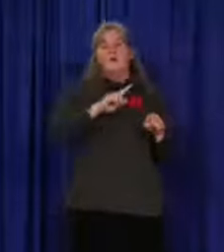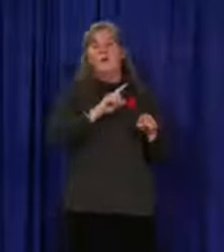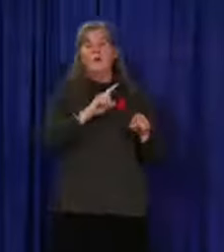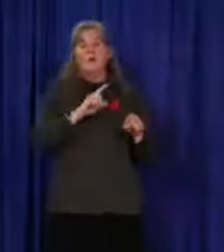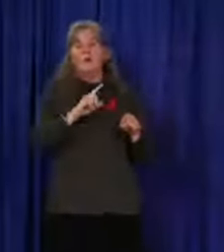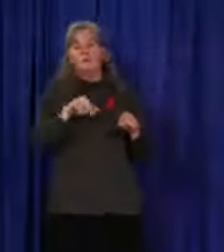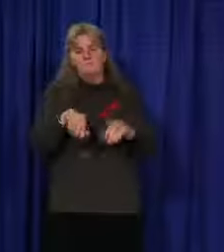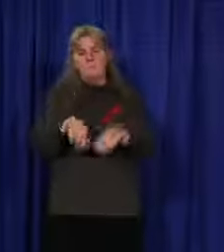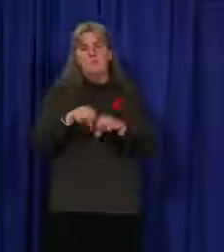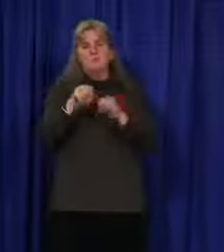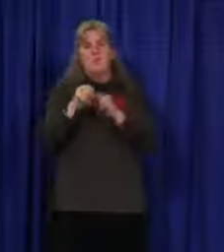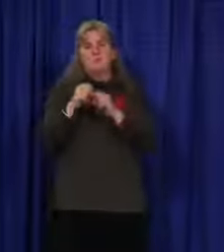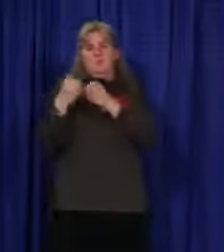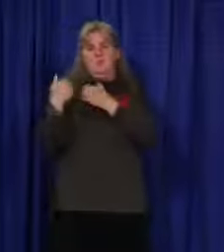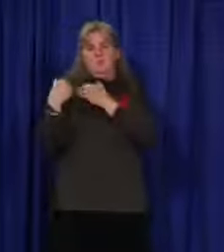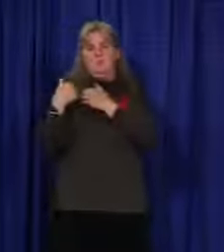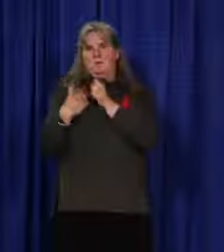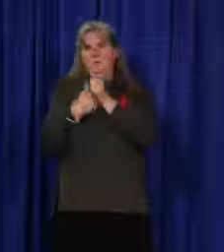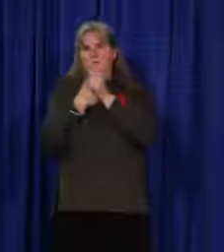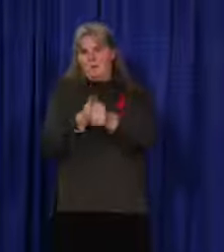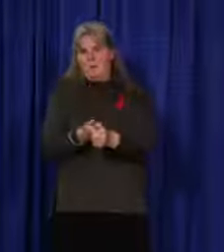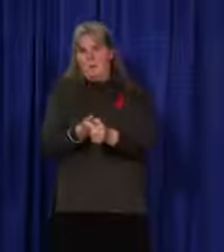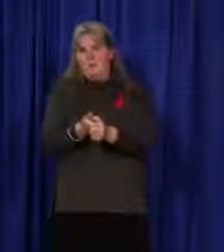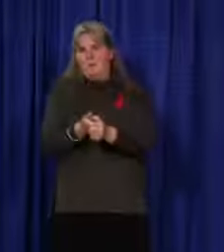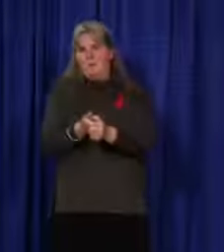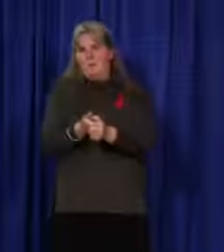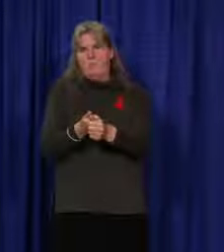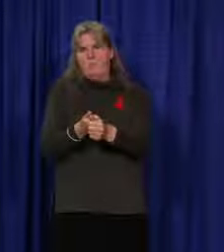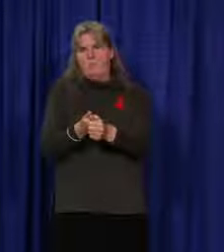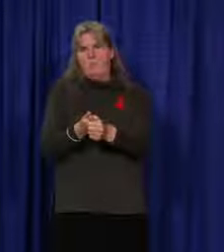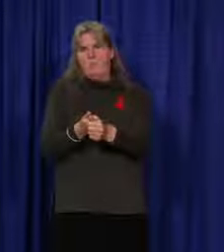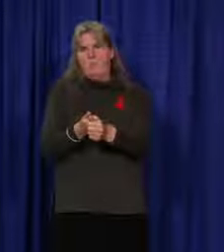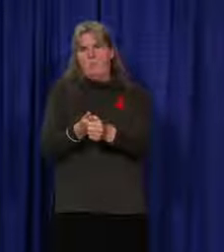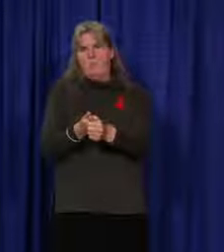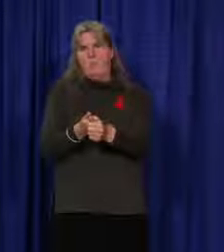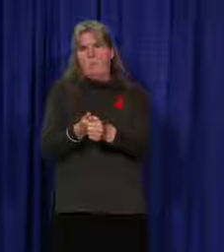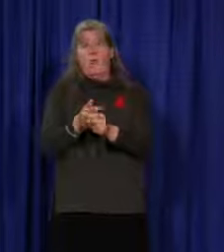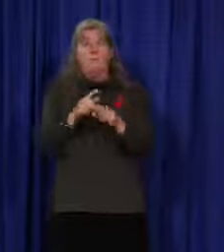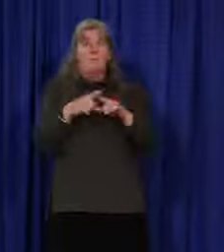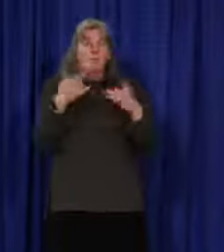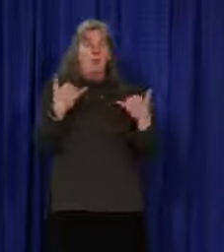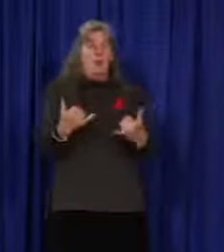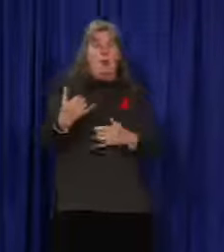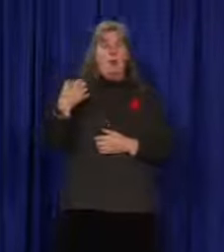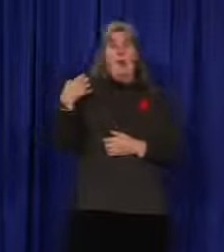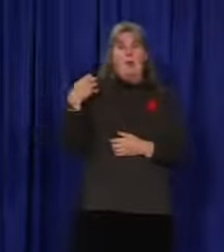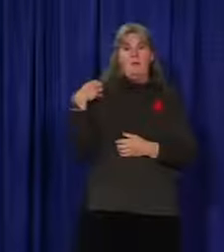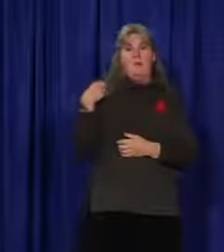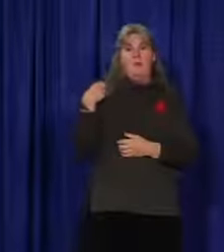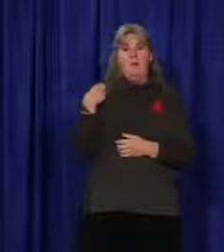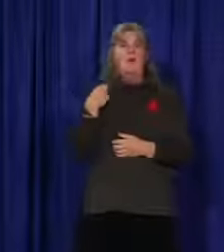And, of course, you know, putting information can be completely anonymous if you want. Thank you.